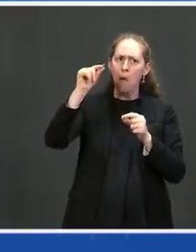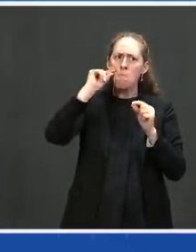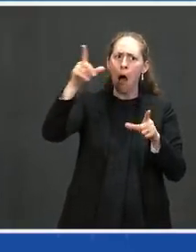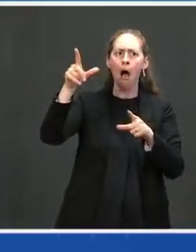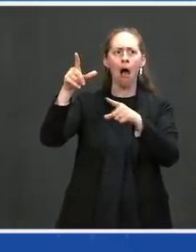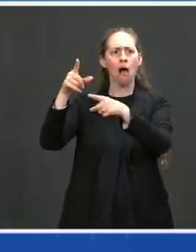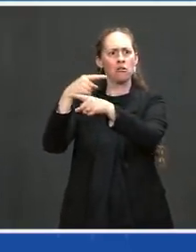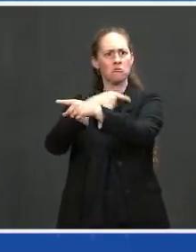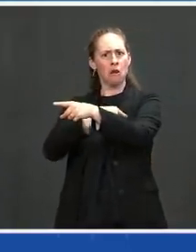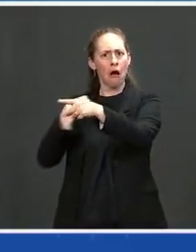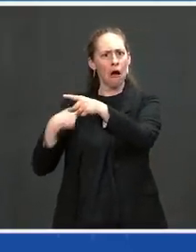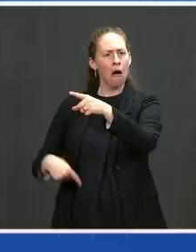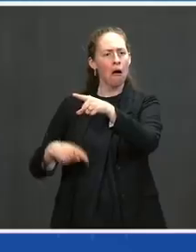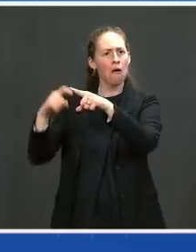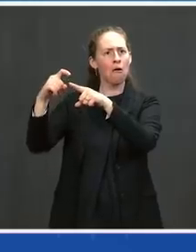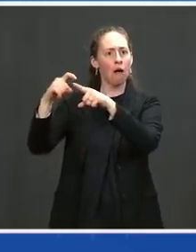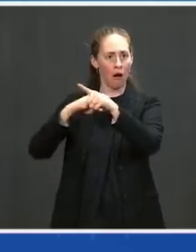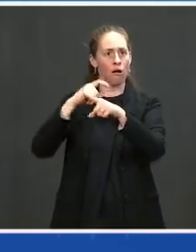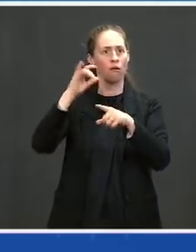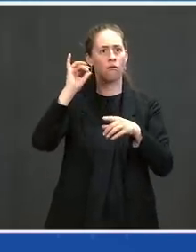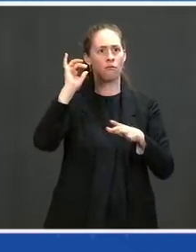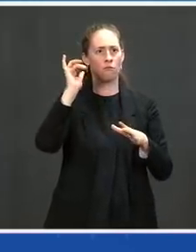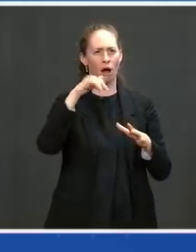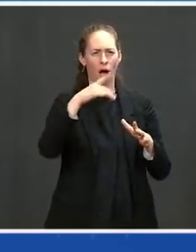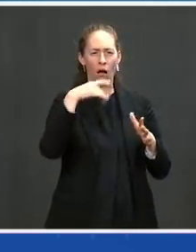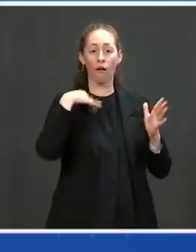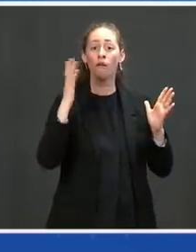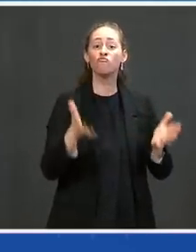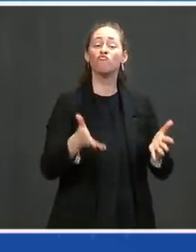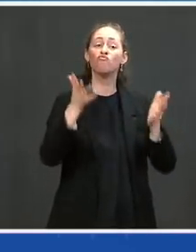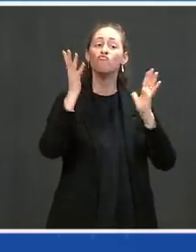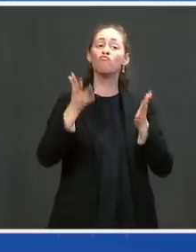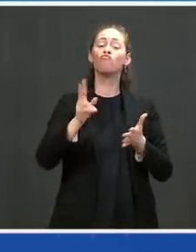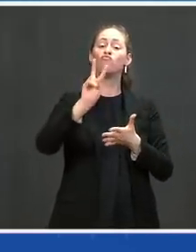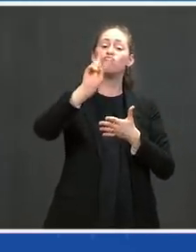we had a two-hour conversation. For two hours.